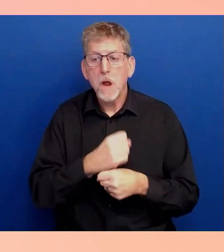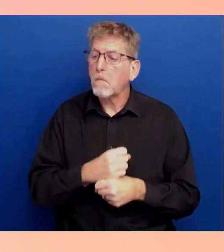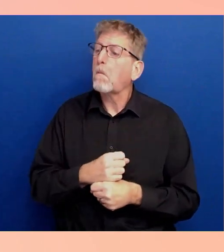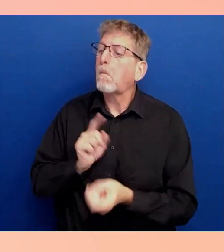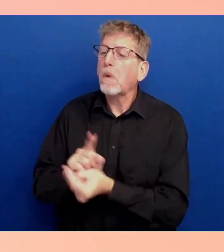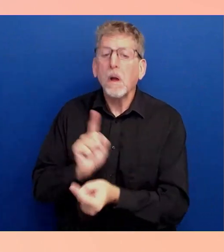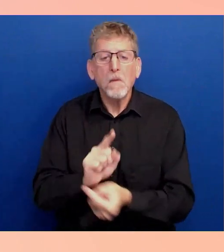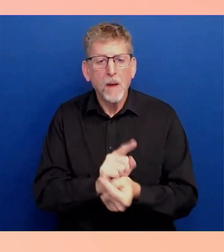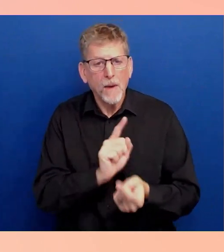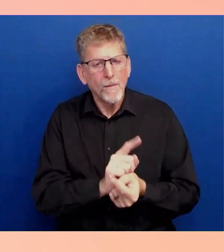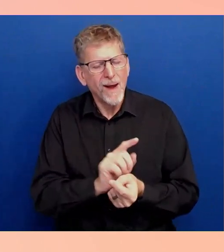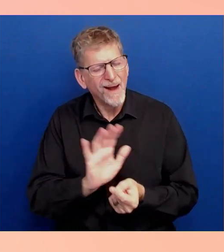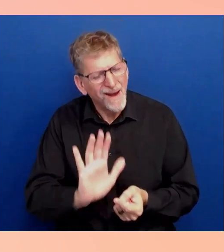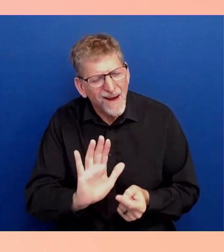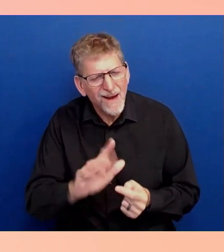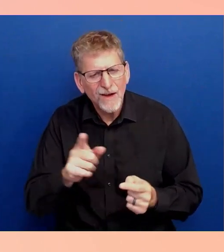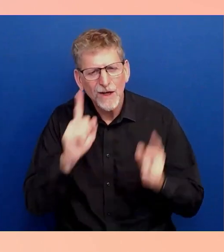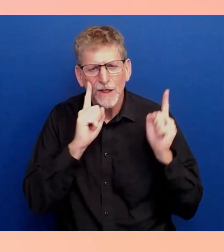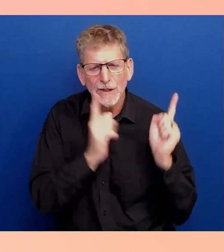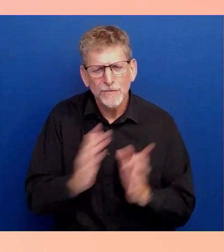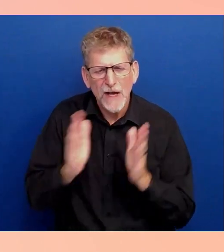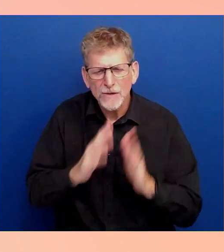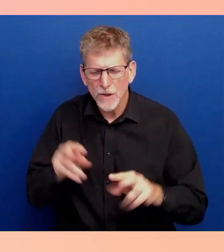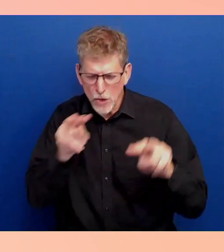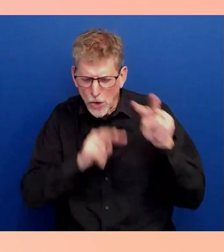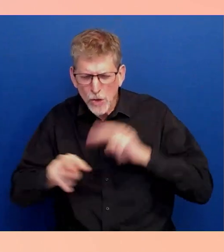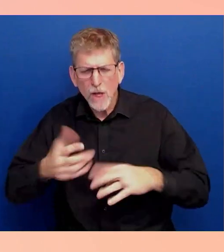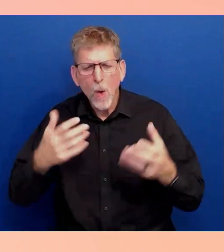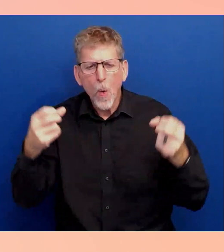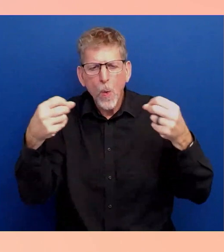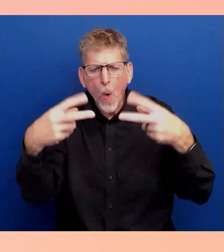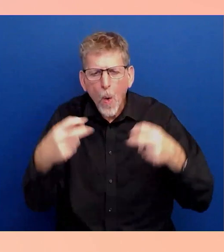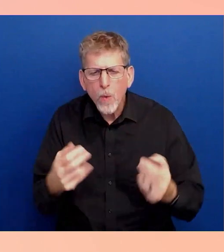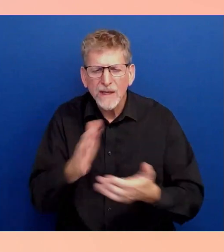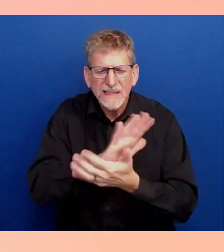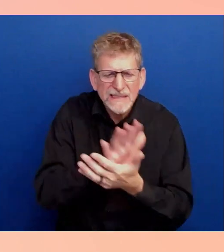neurodivergent users and witnessing in real time how they perceive and interact with it,